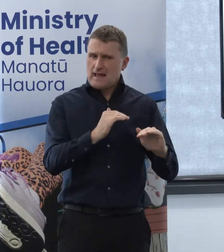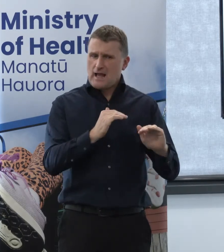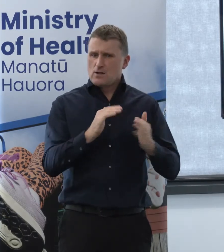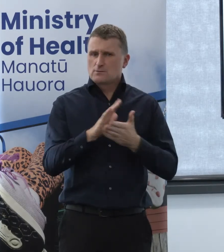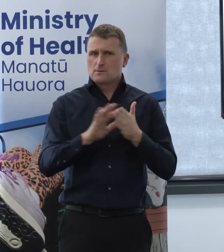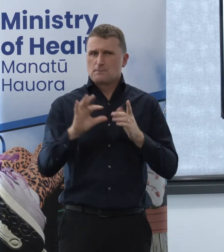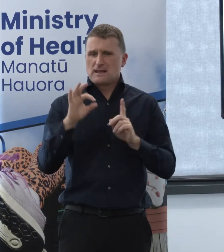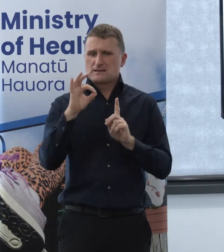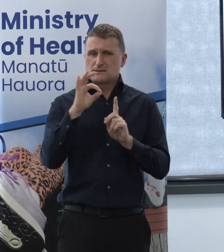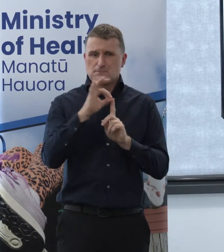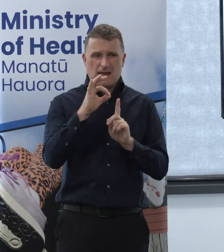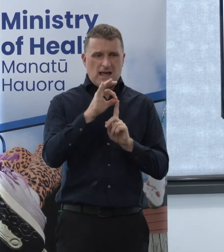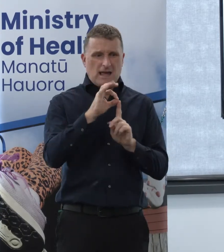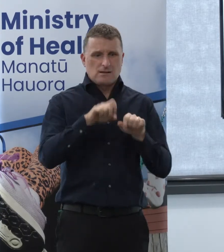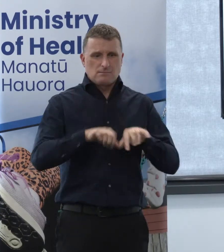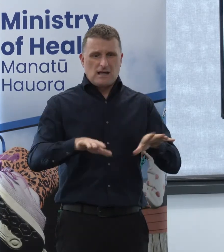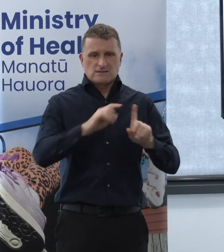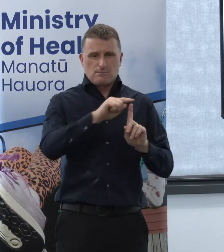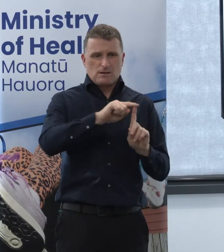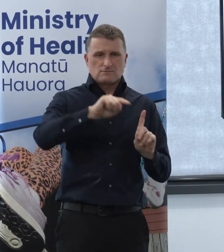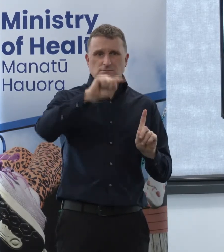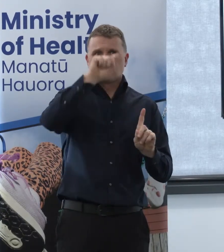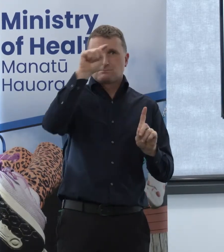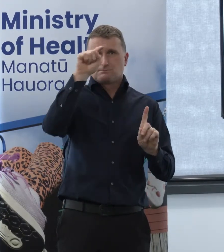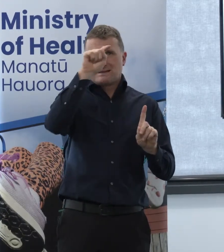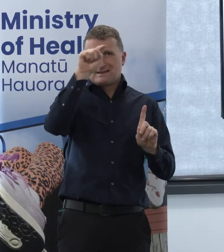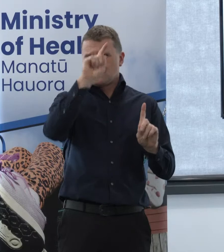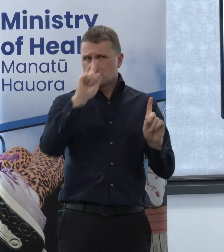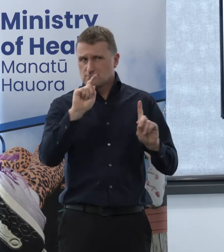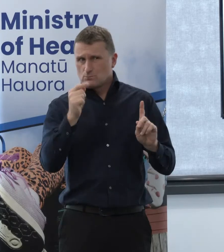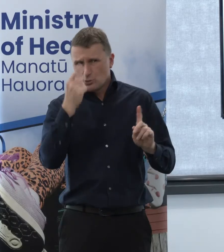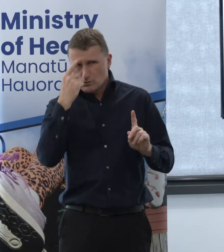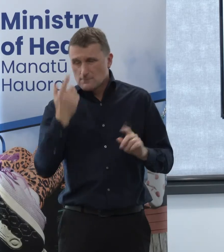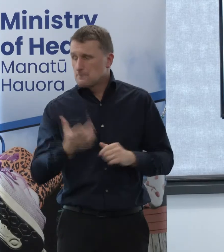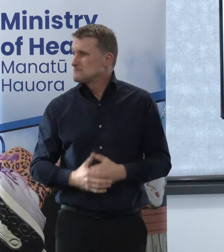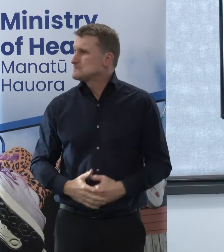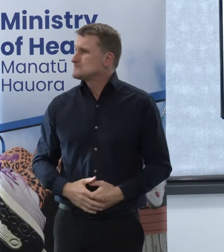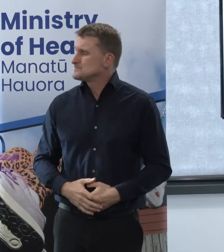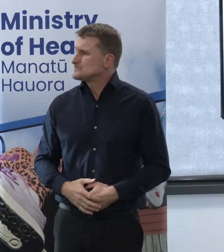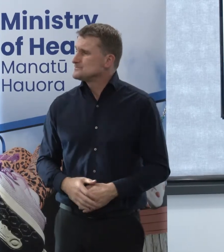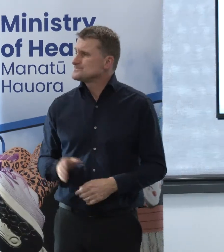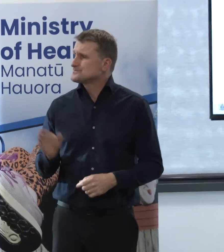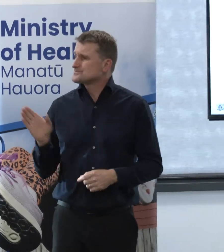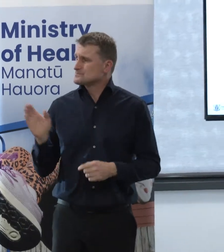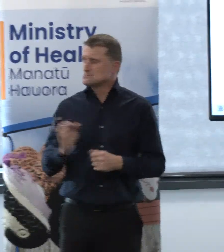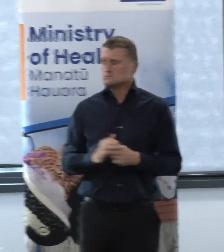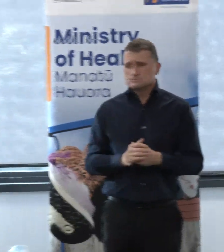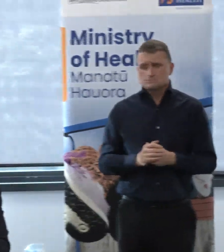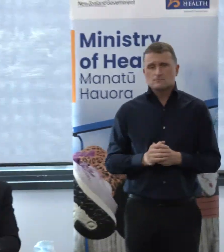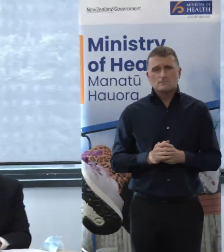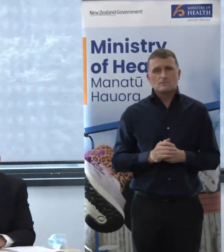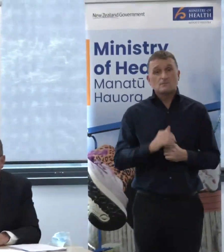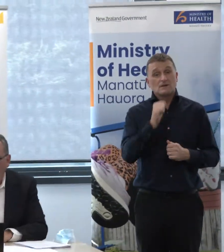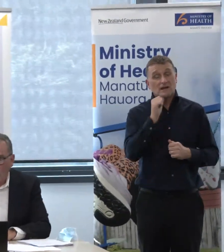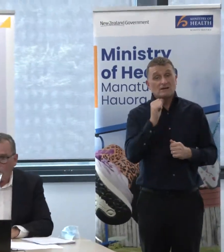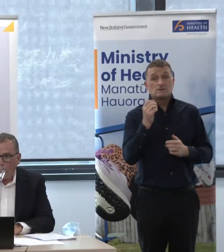pandemic with those?